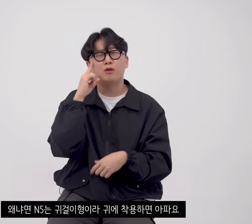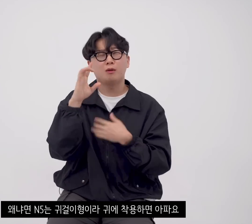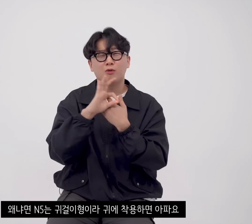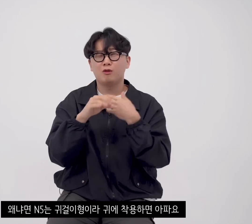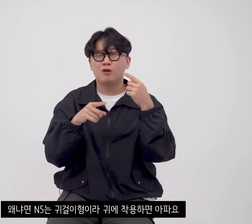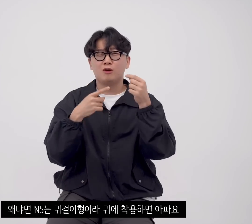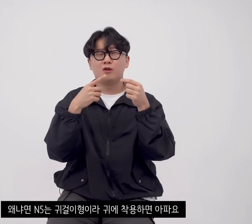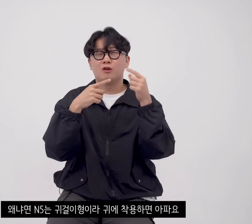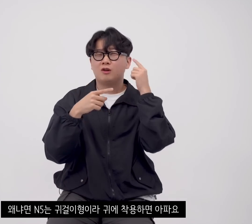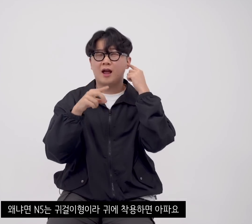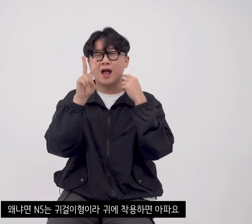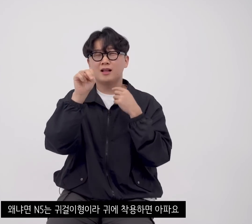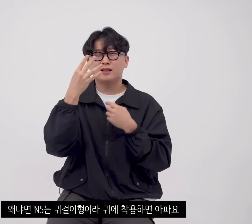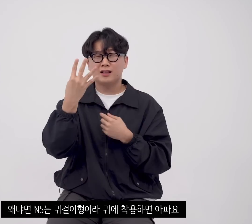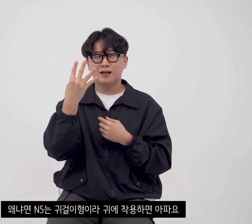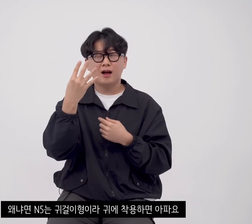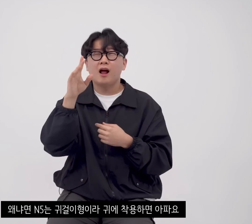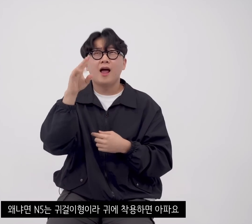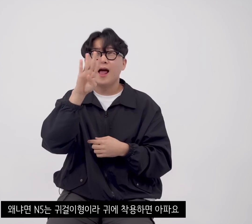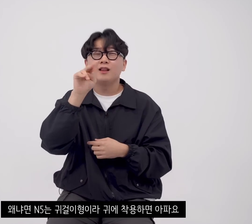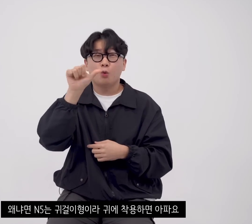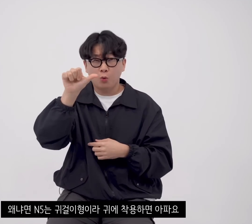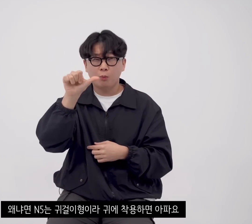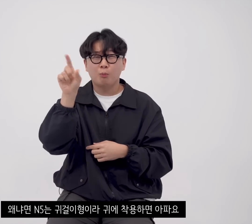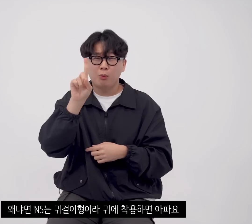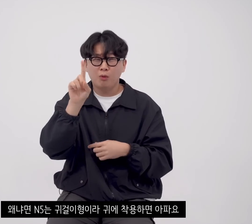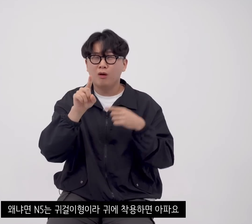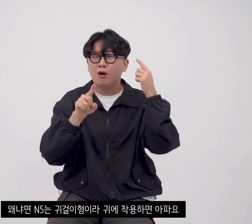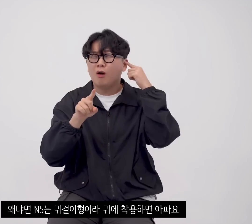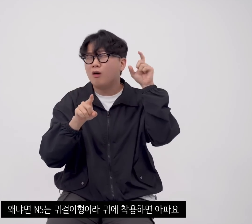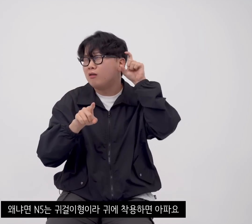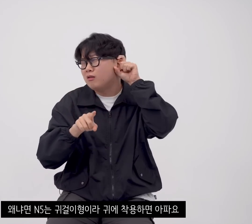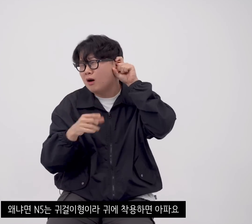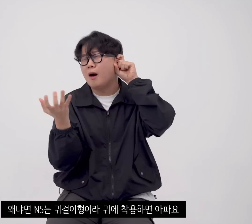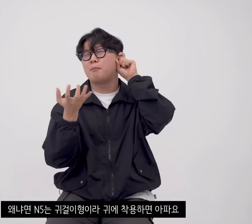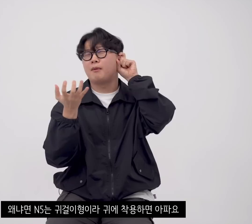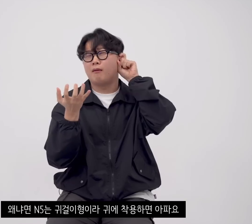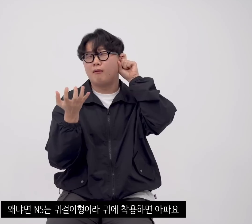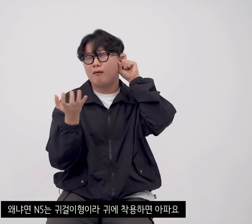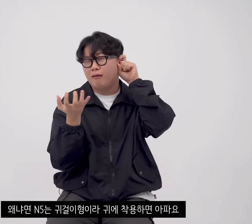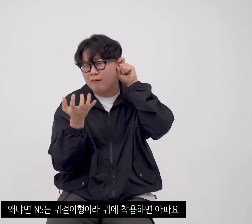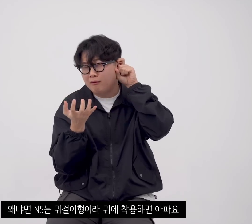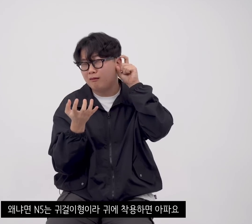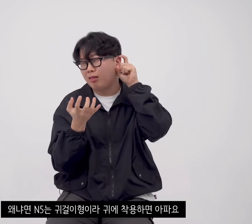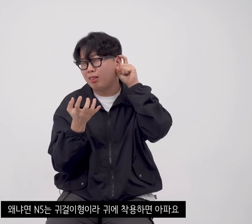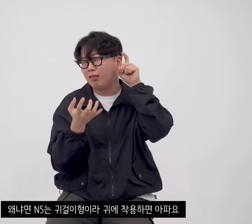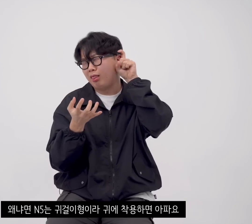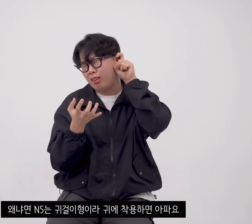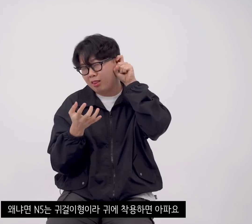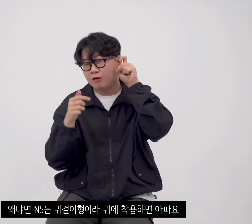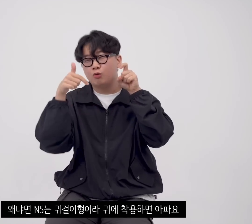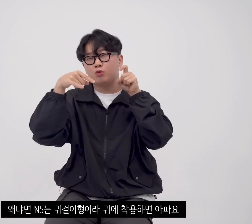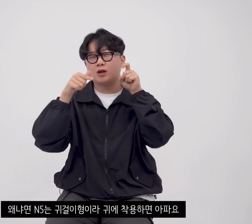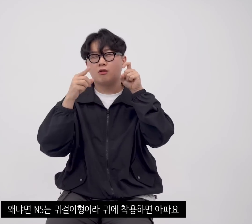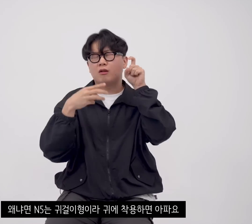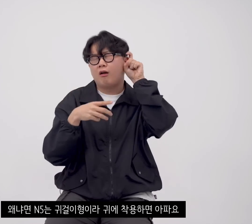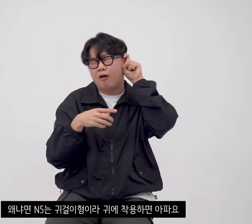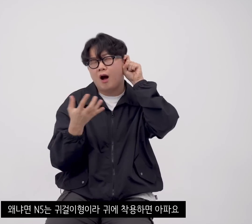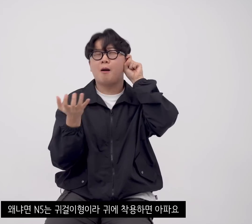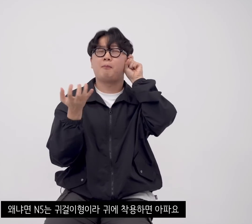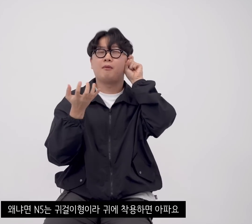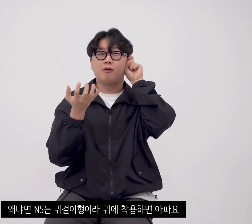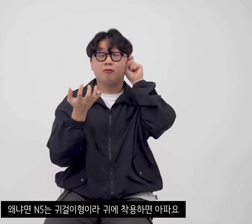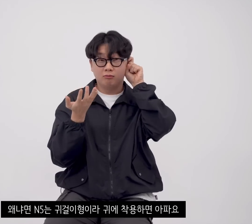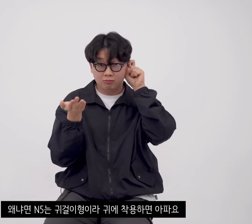because N5 is an earring type, so it's worn on the ear. It hurts when I do it,